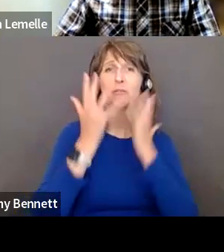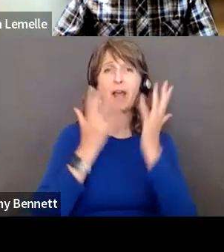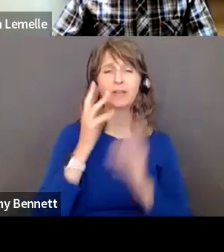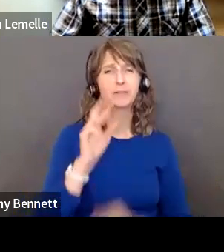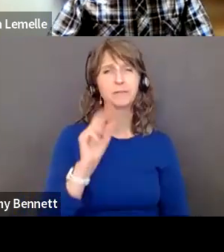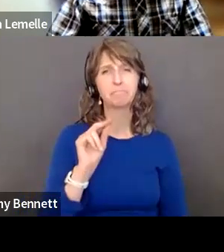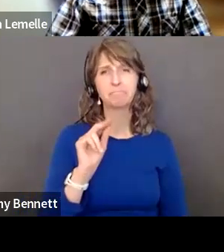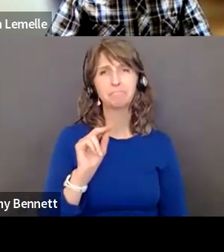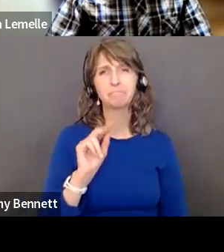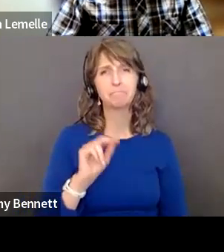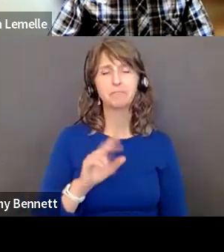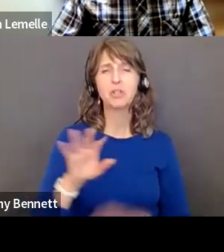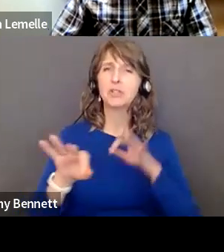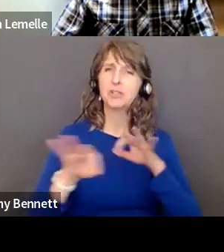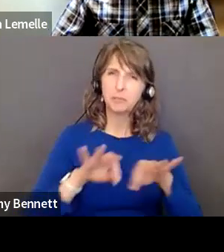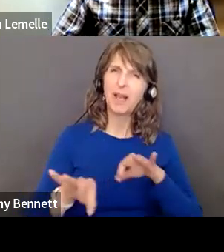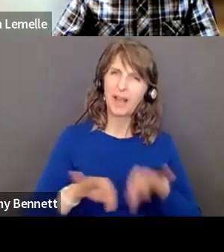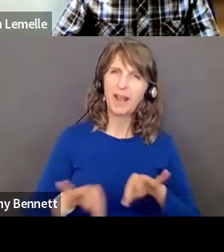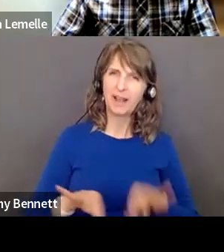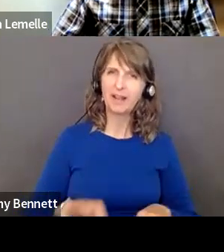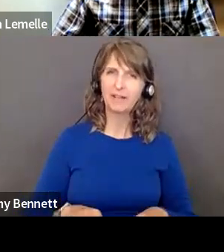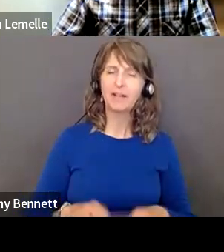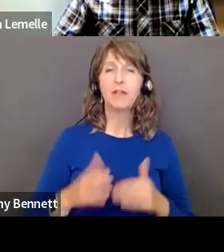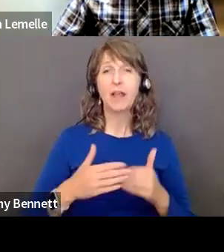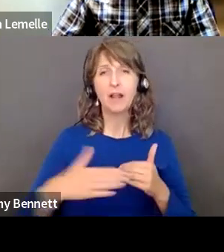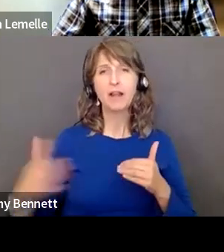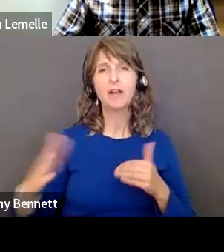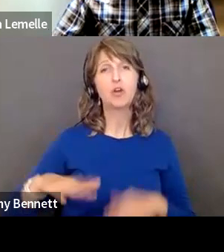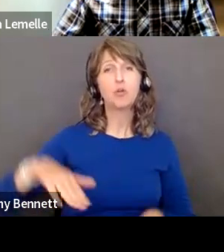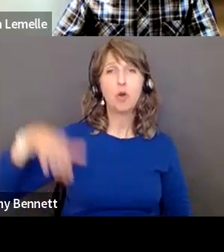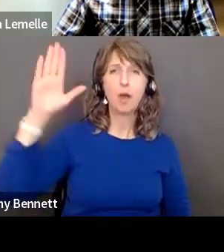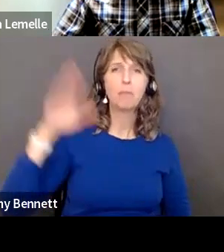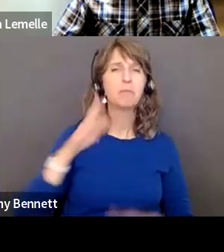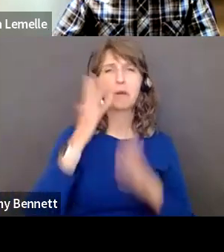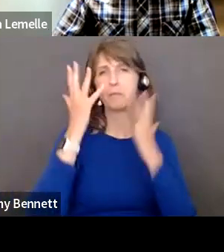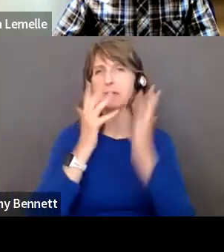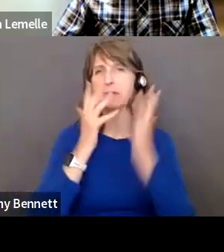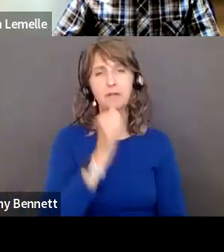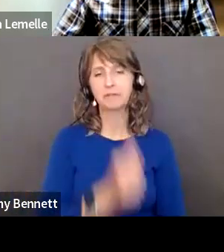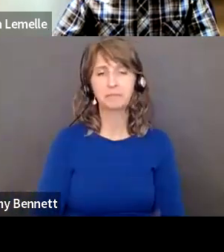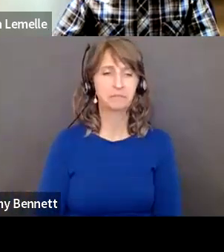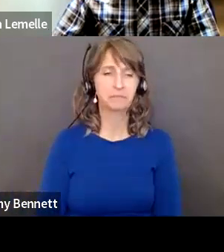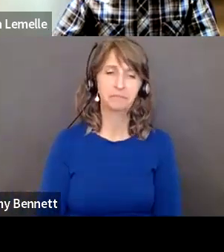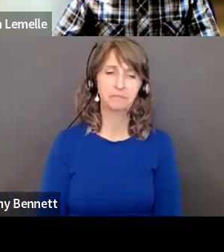All of their years of school.